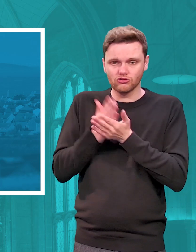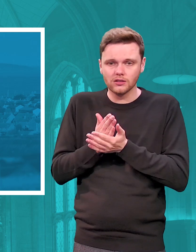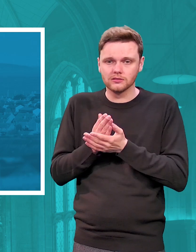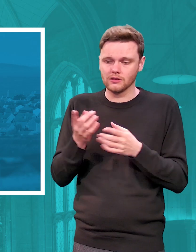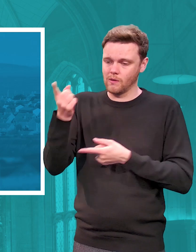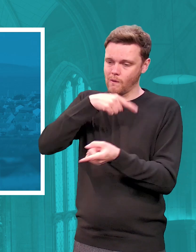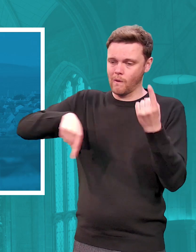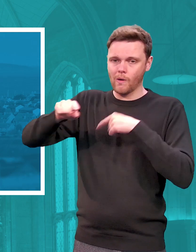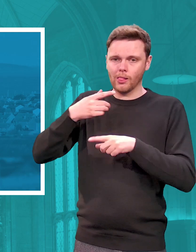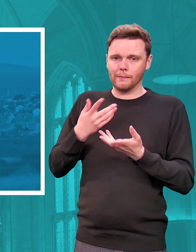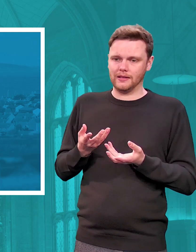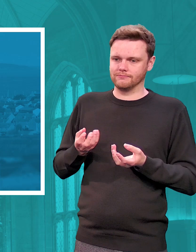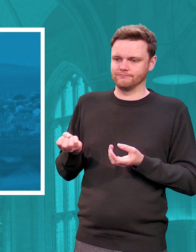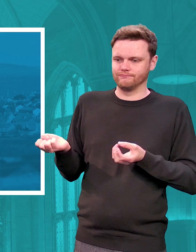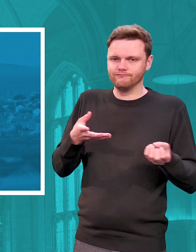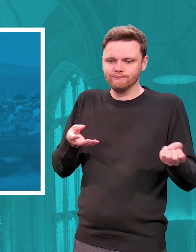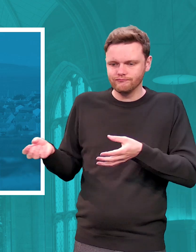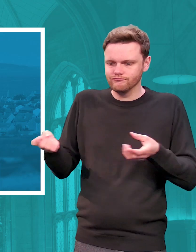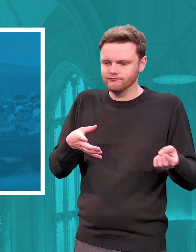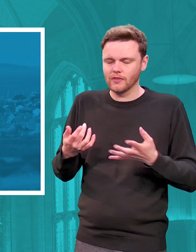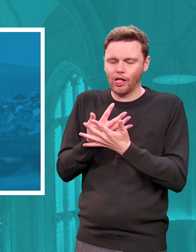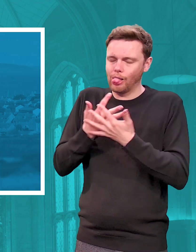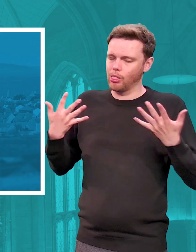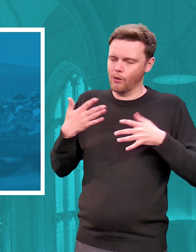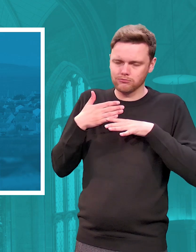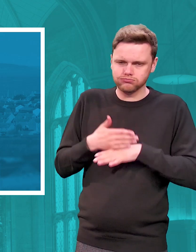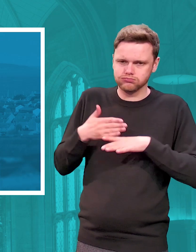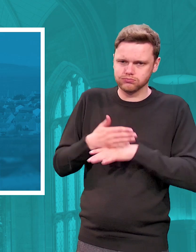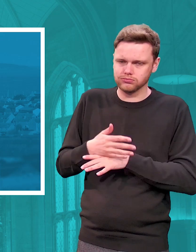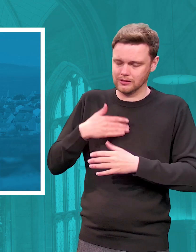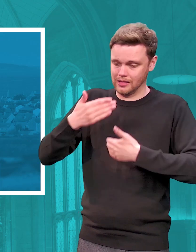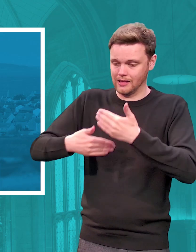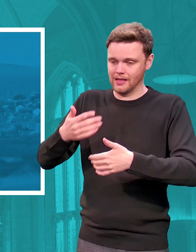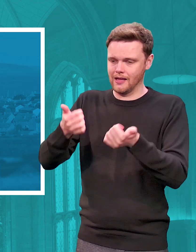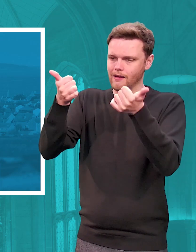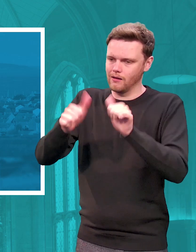Each has contributed significantly to get the schemes to this position.